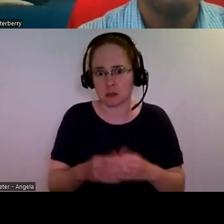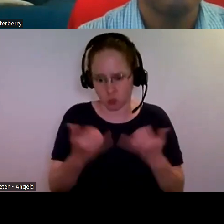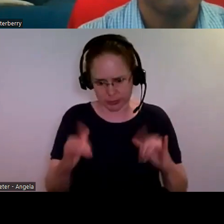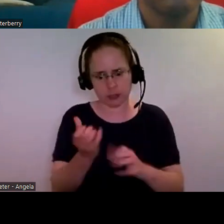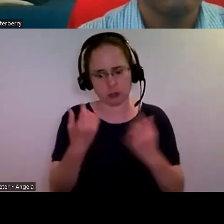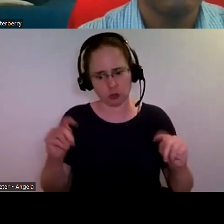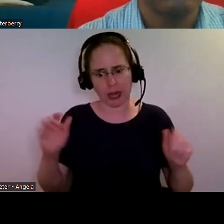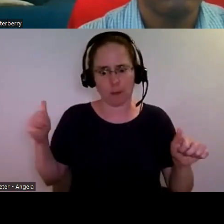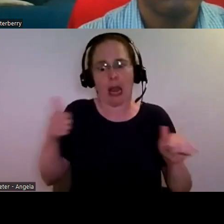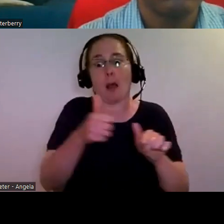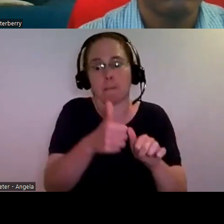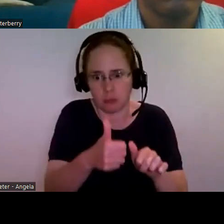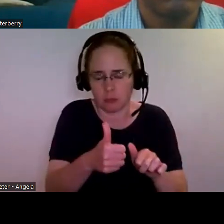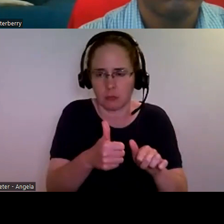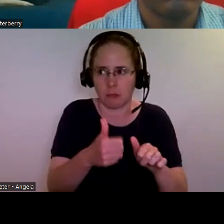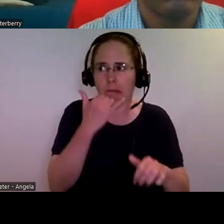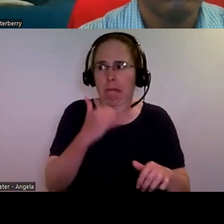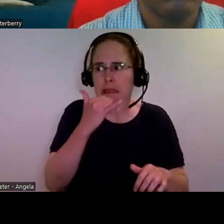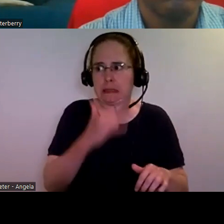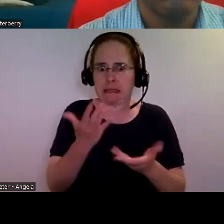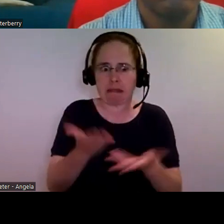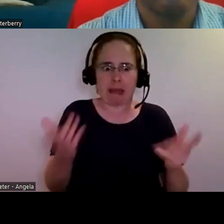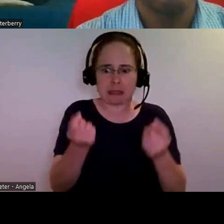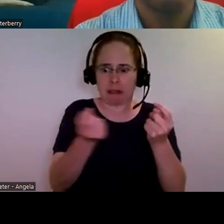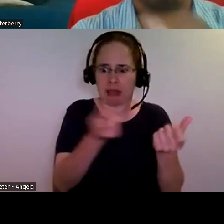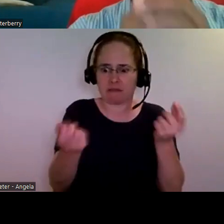some of those things that that were left out I think is really important.